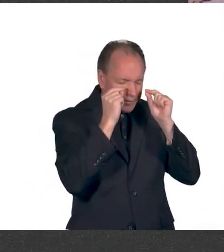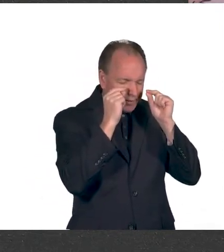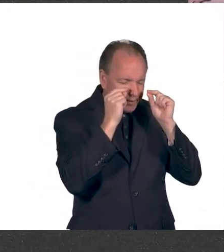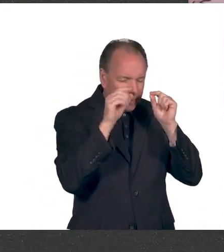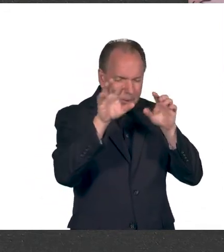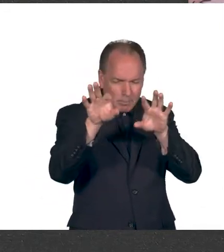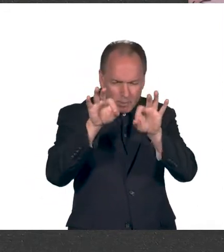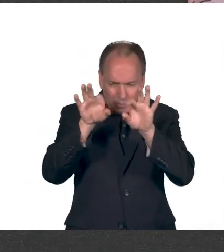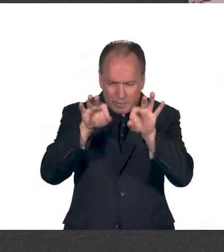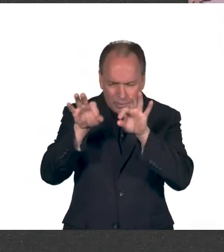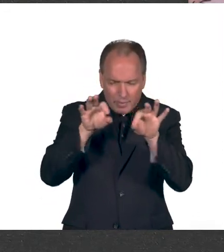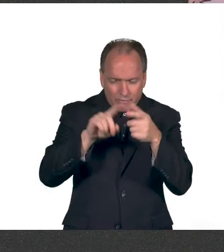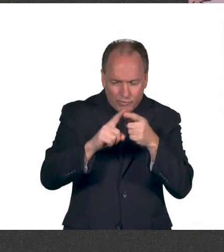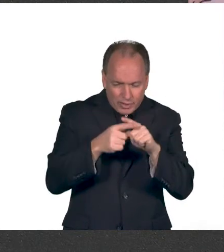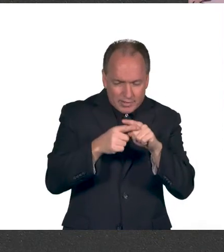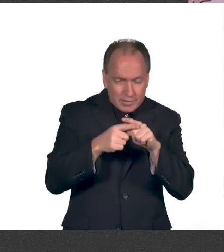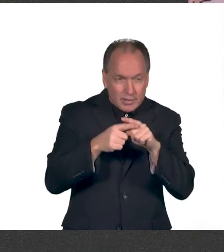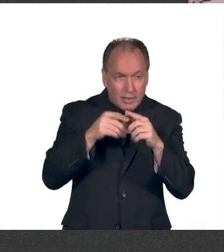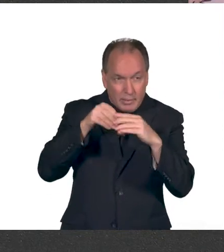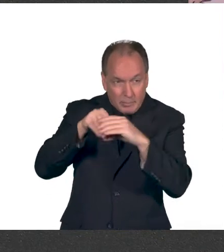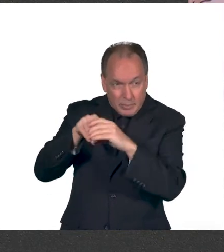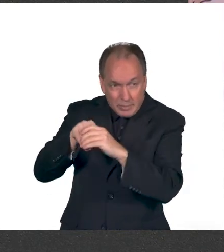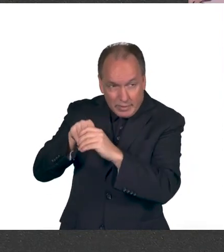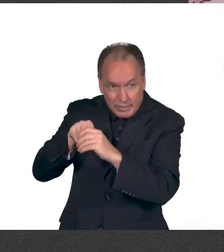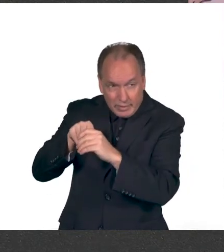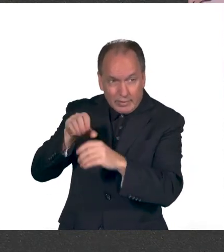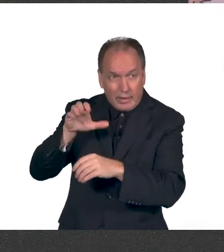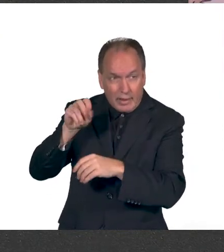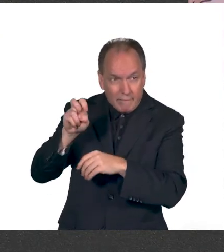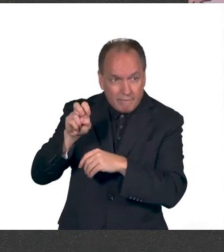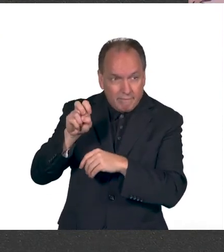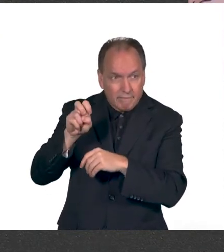I'm gonna pull some friends off of here and we're gonna put them in the cave.